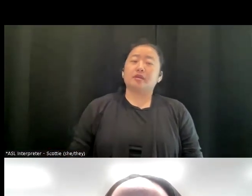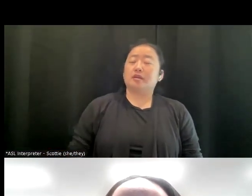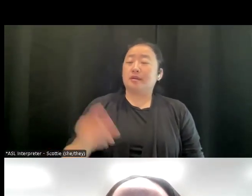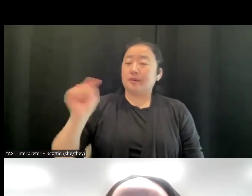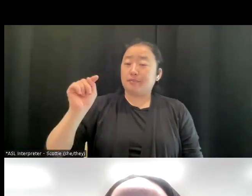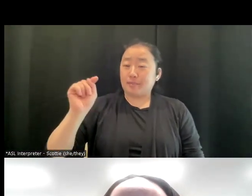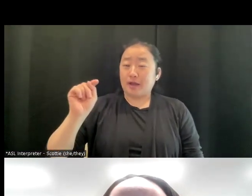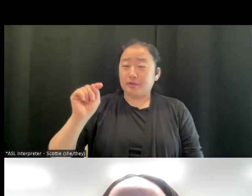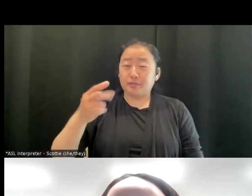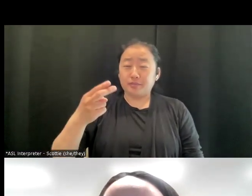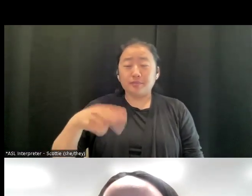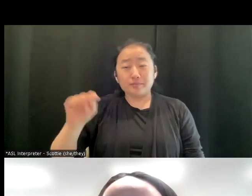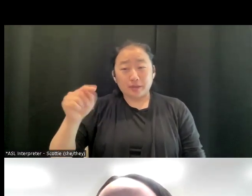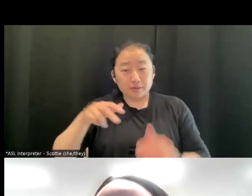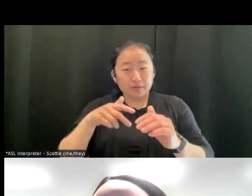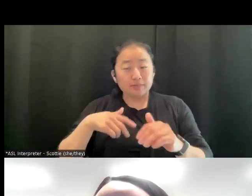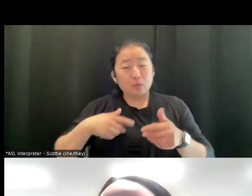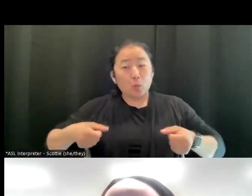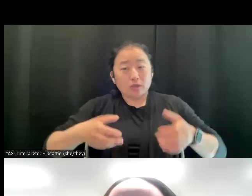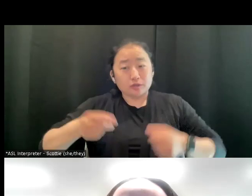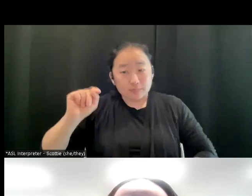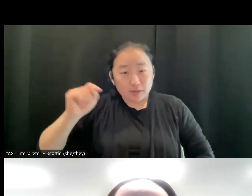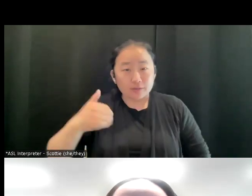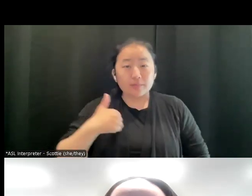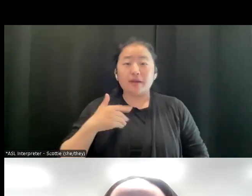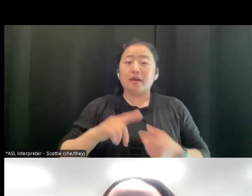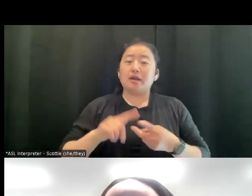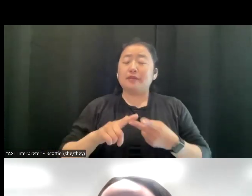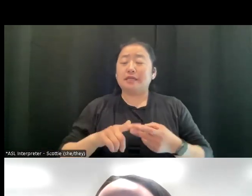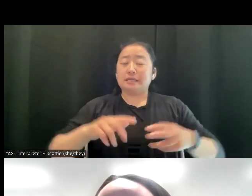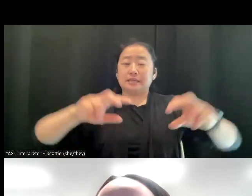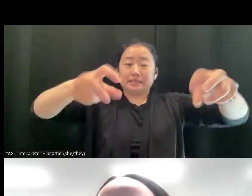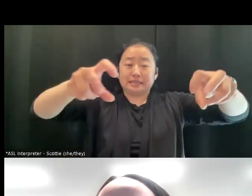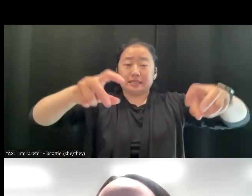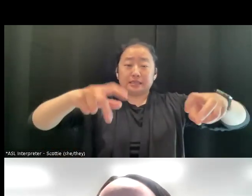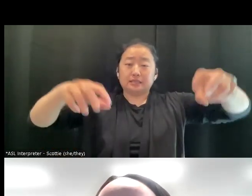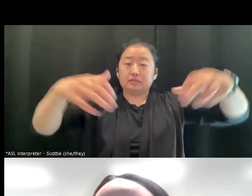don't always consider, is availability of larger restrooms or sometimes called family restrooms?